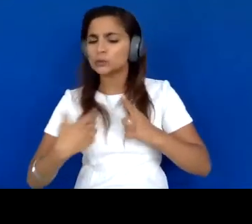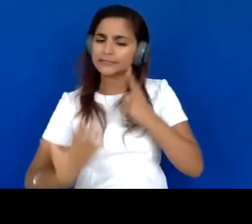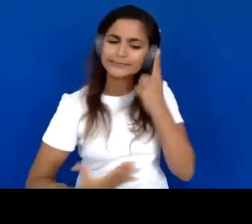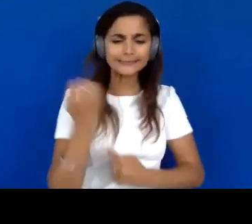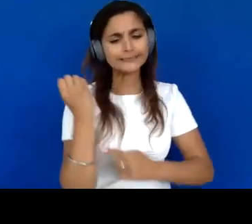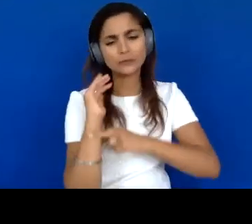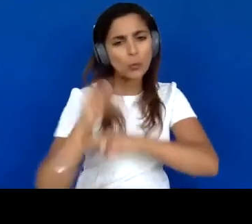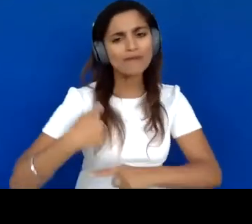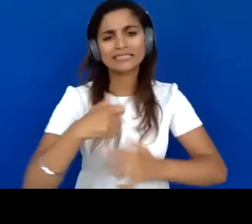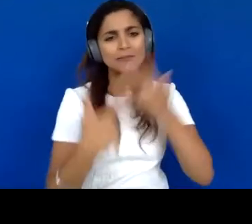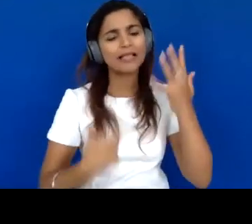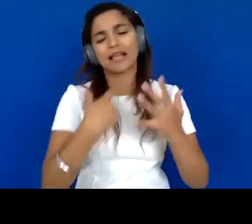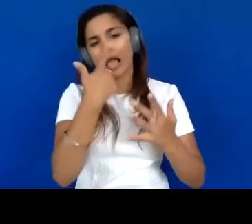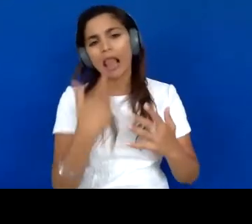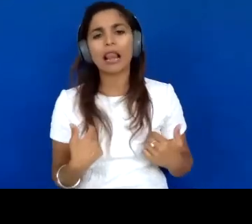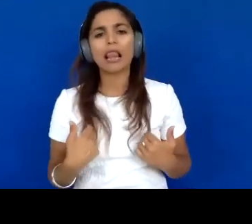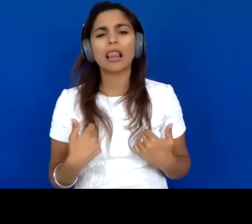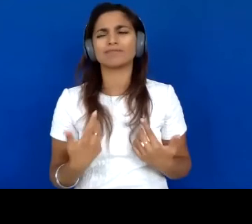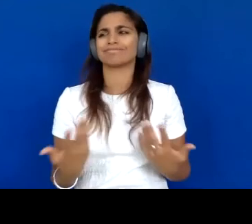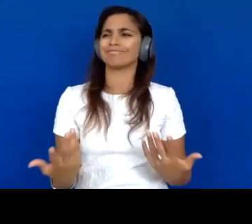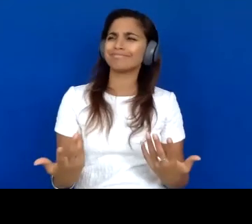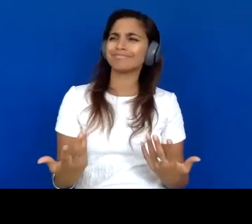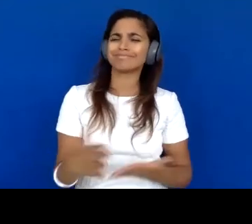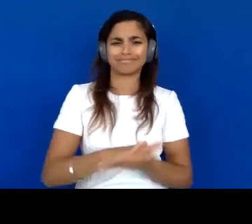an anomaly that has to be defined and explained in order to be appreciated and